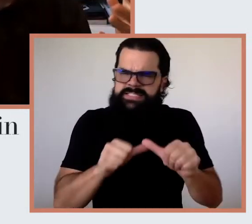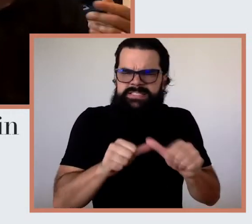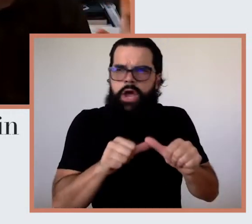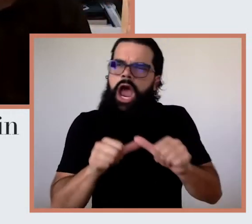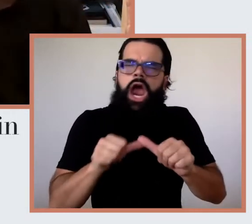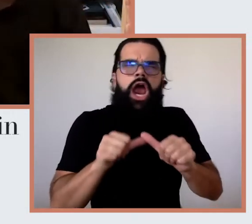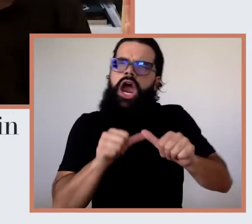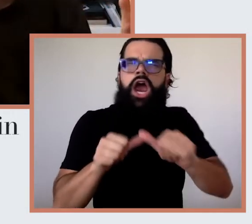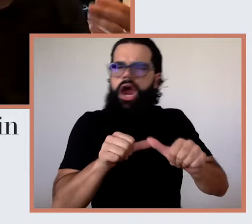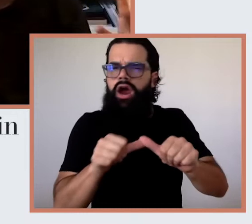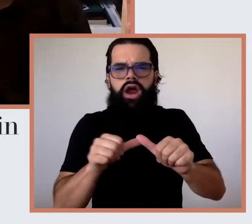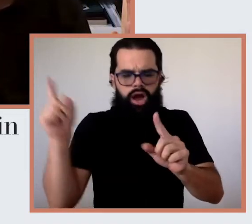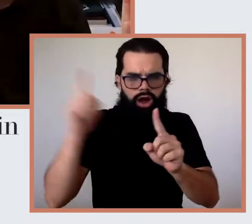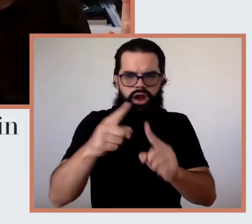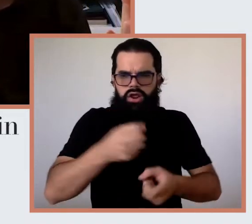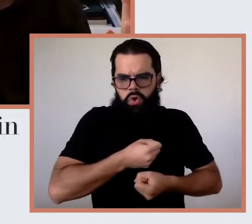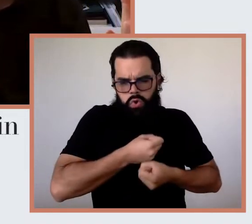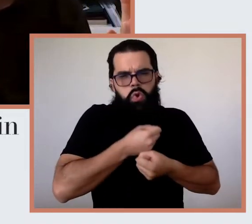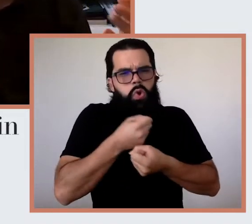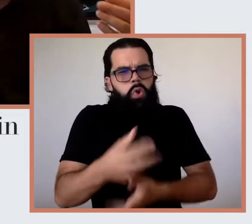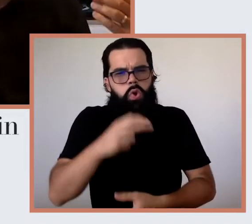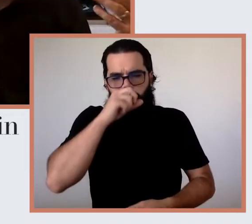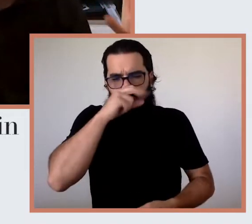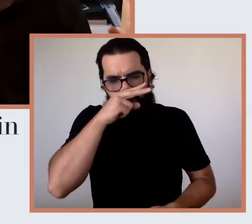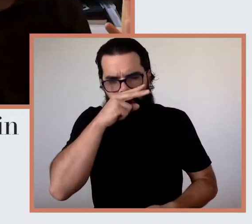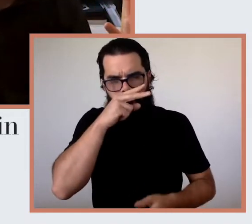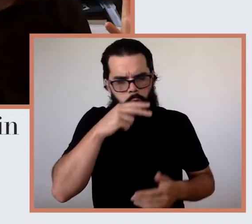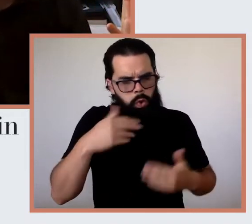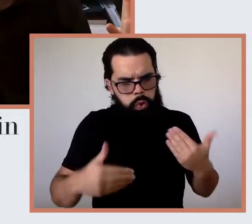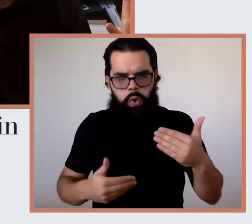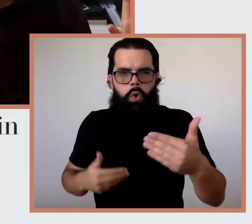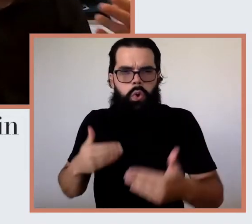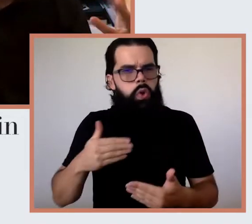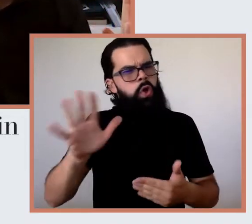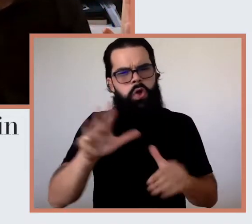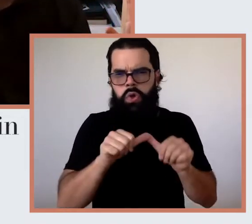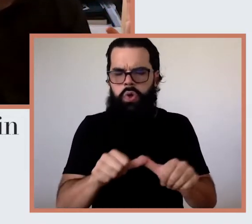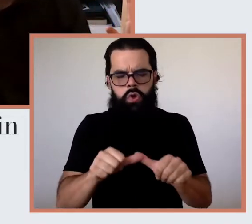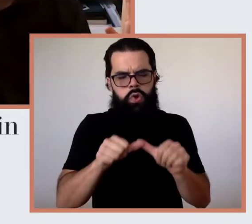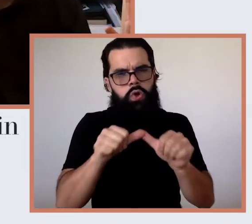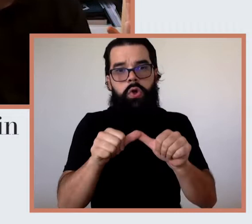You move on it and you move on it until you're exhausted by the process.